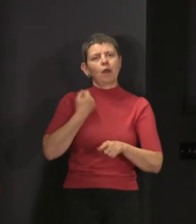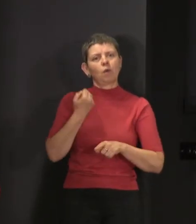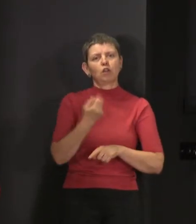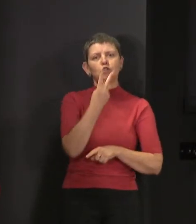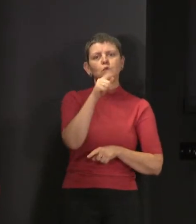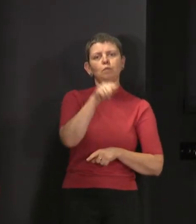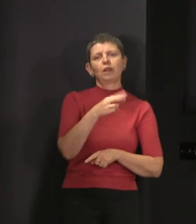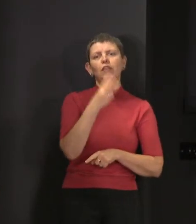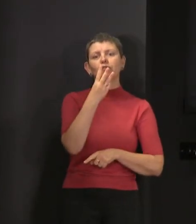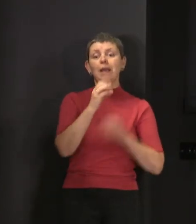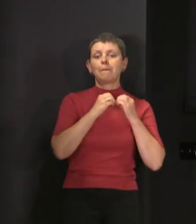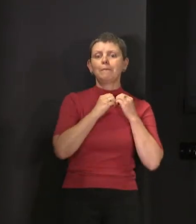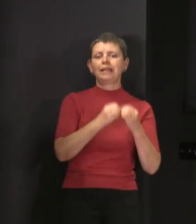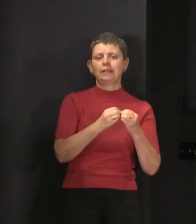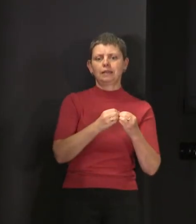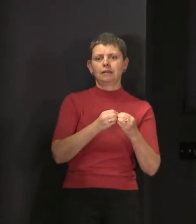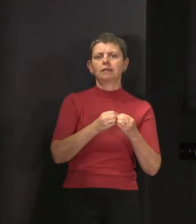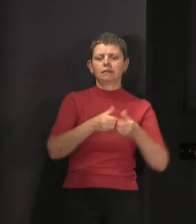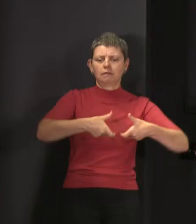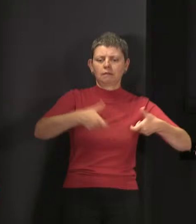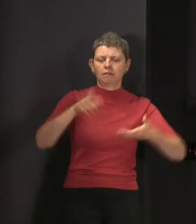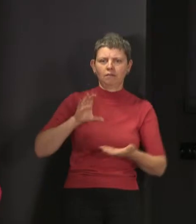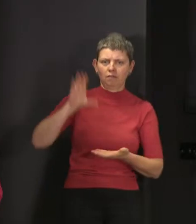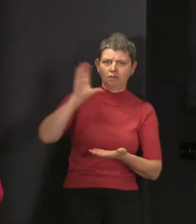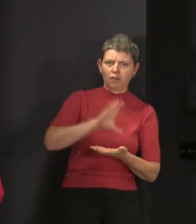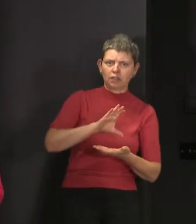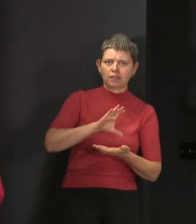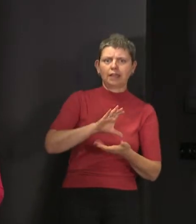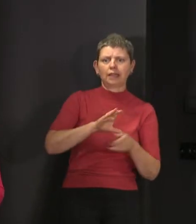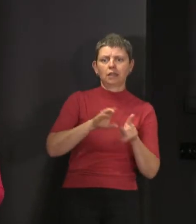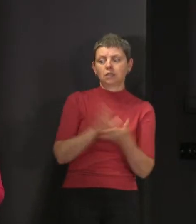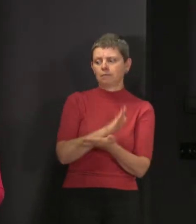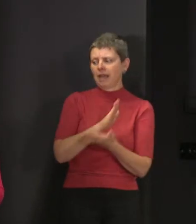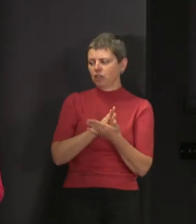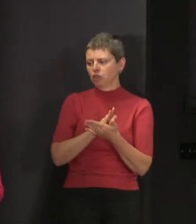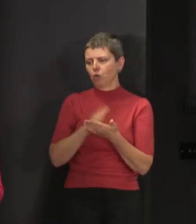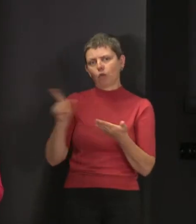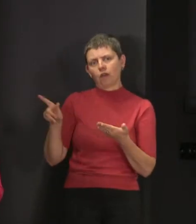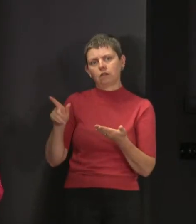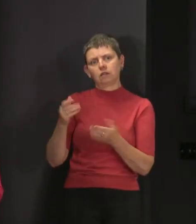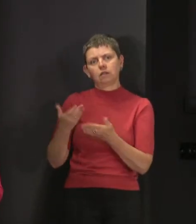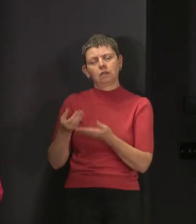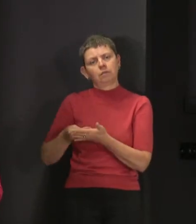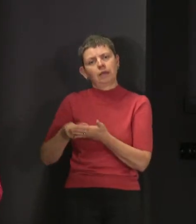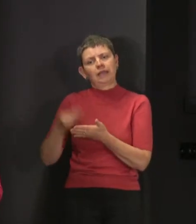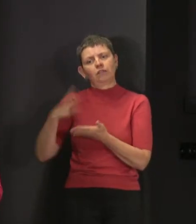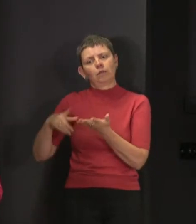delivering on our commitment to get every penny of consequentials out to businesses and organizations in need and